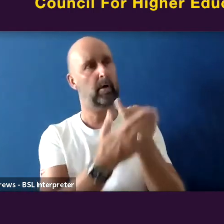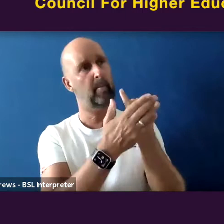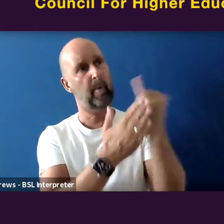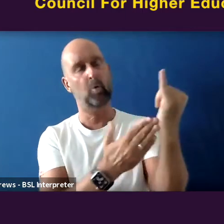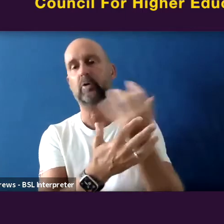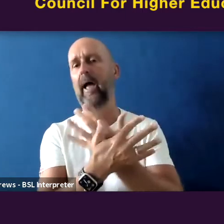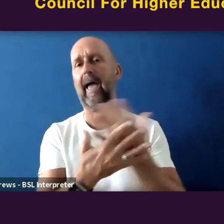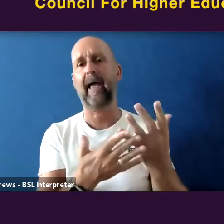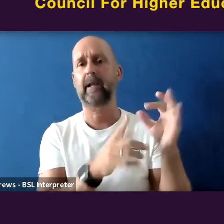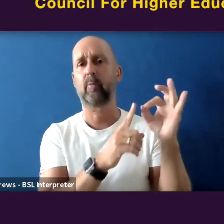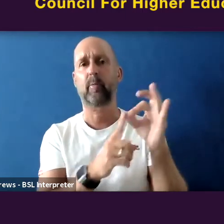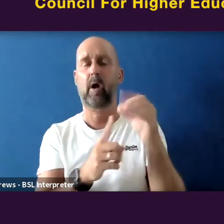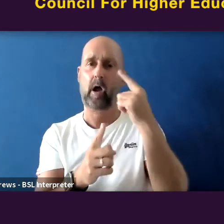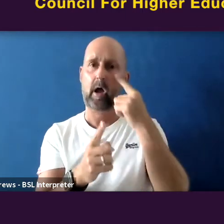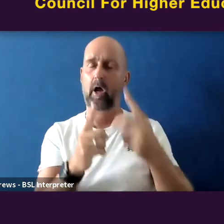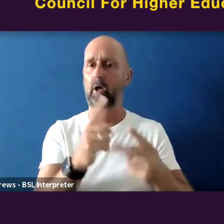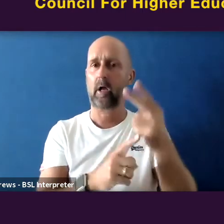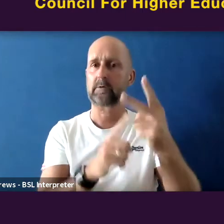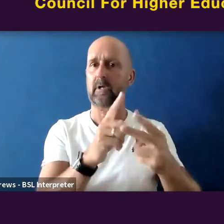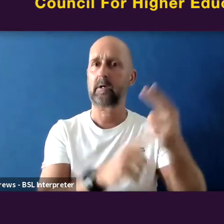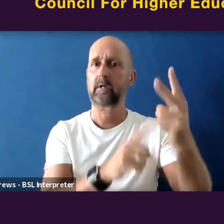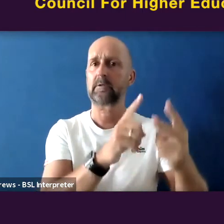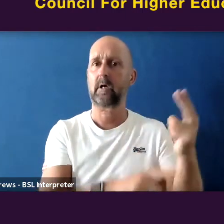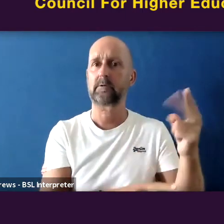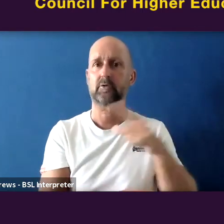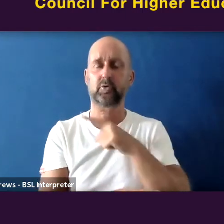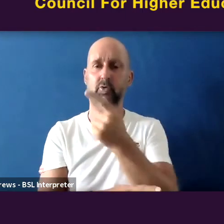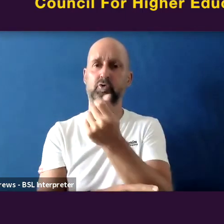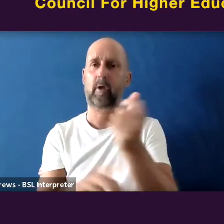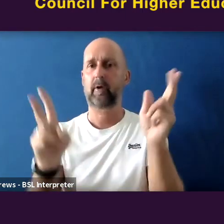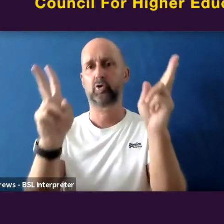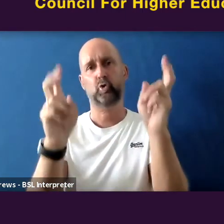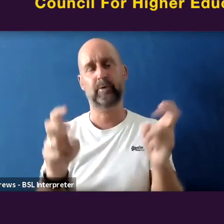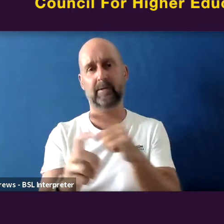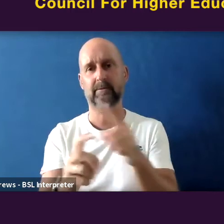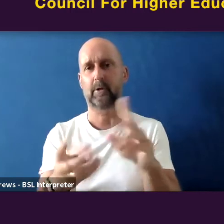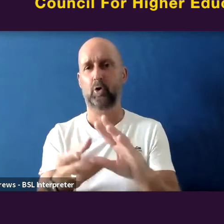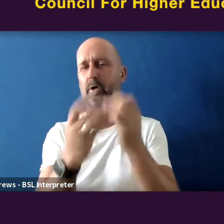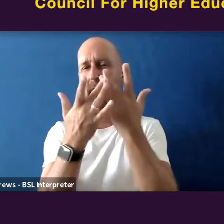which see funding cuts for high-cost subjects within the creative arts education portfolio.